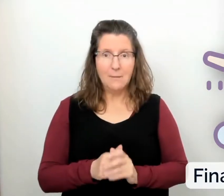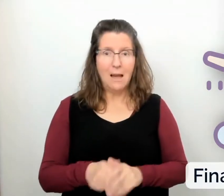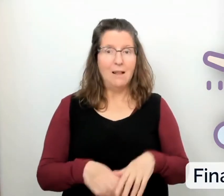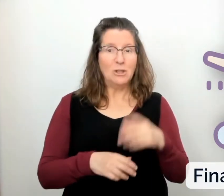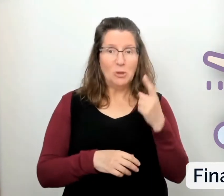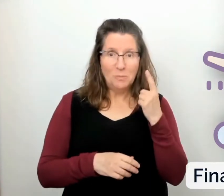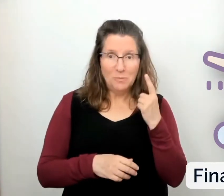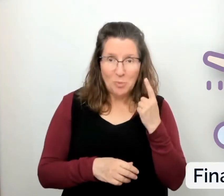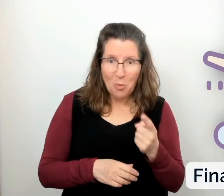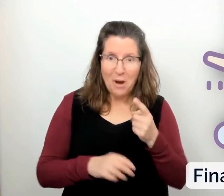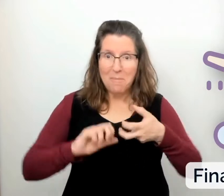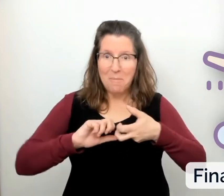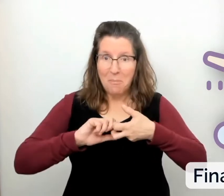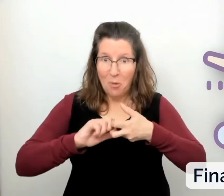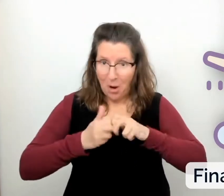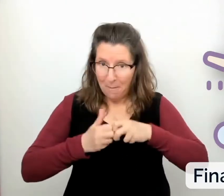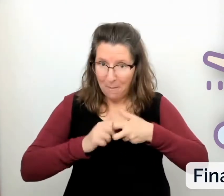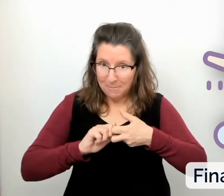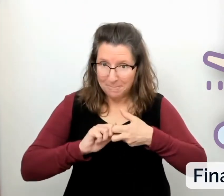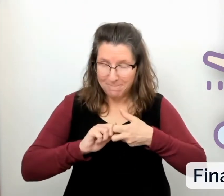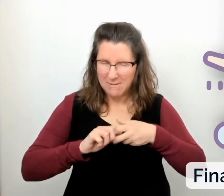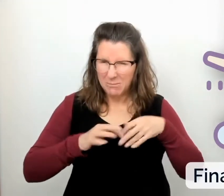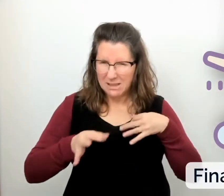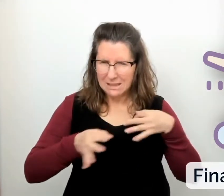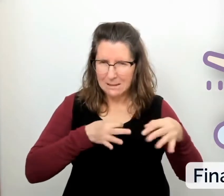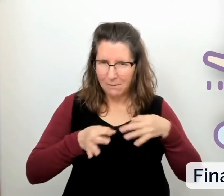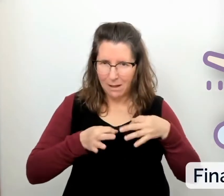There's just one problem . . .